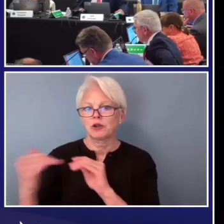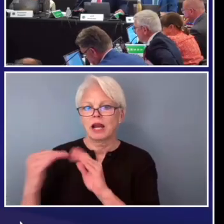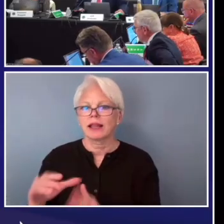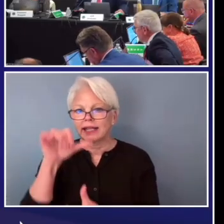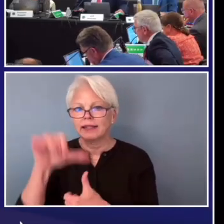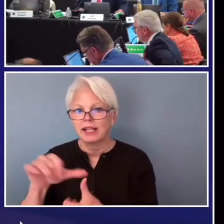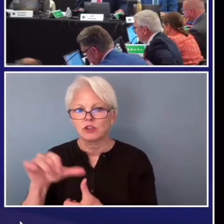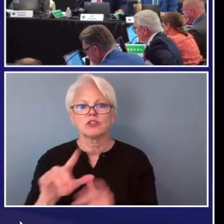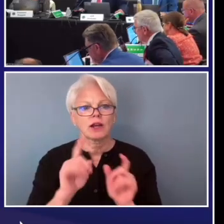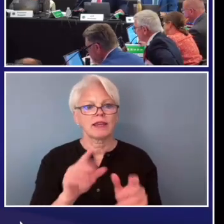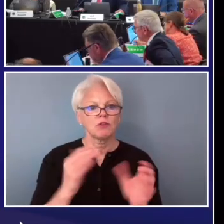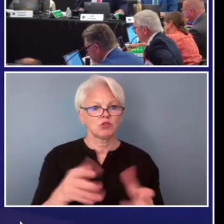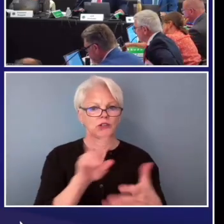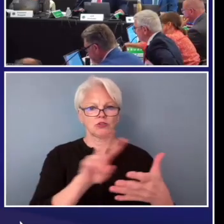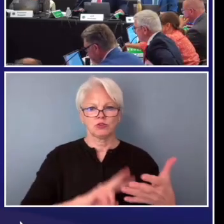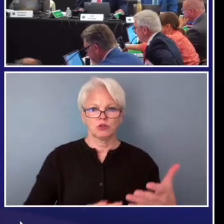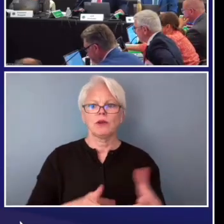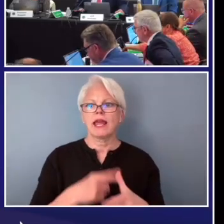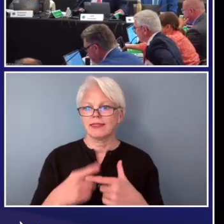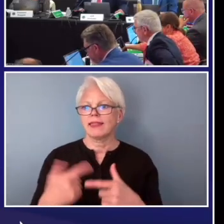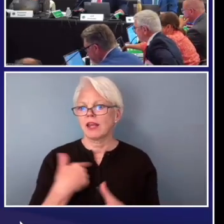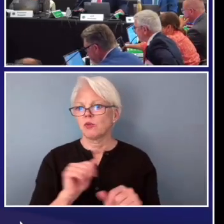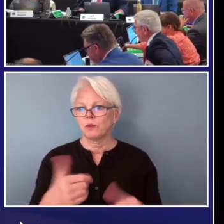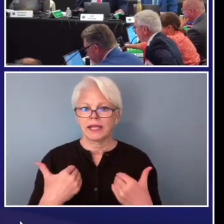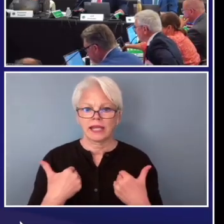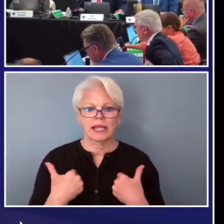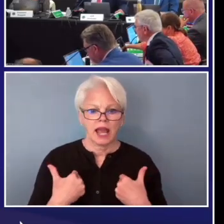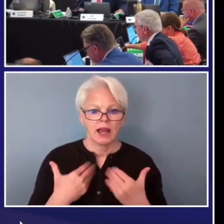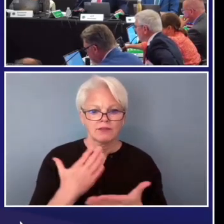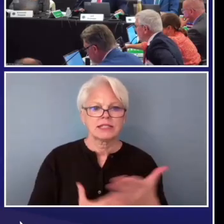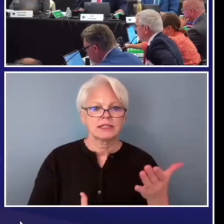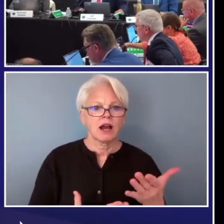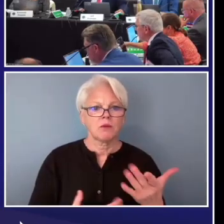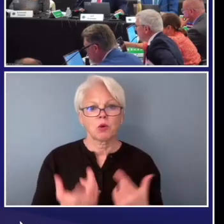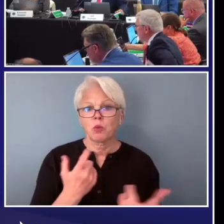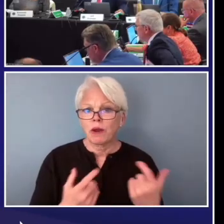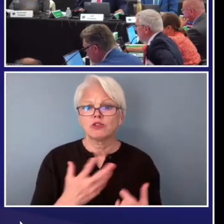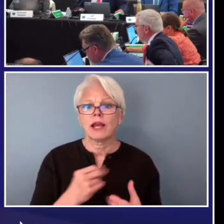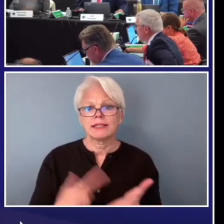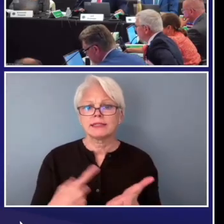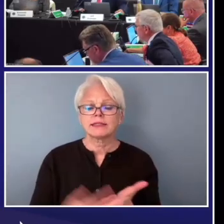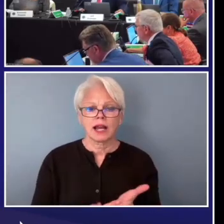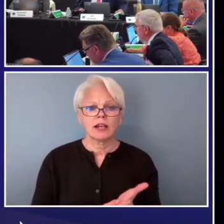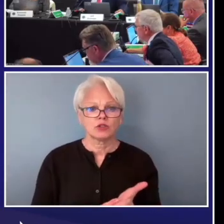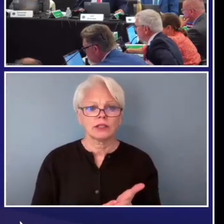take a look at that and then we can have, um, some questions and discussion on those changes.